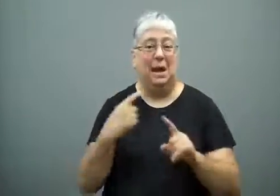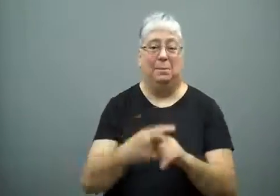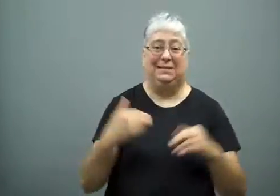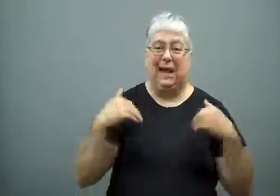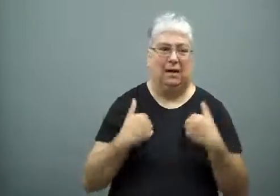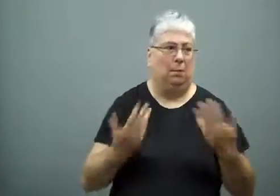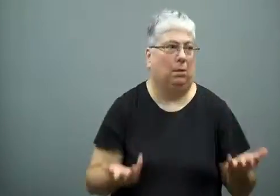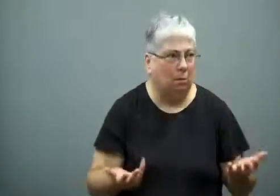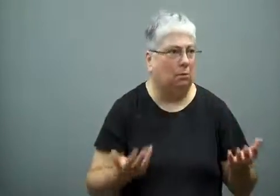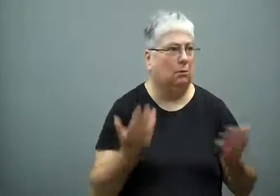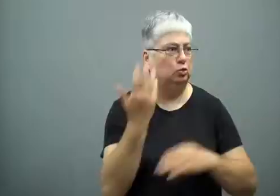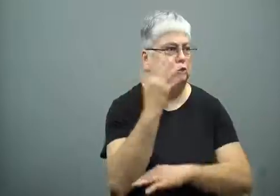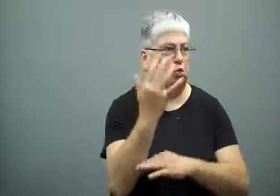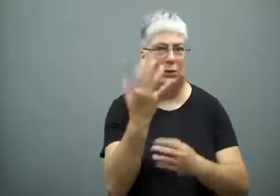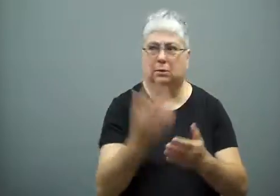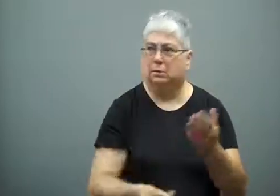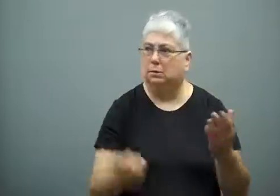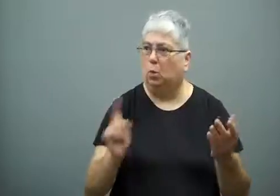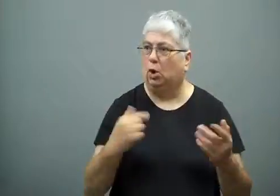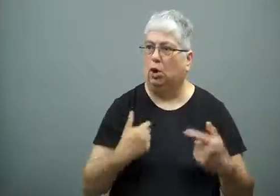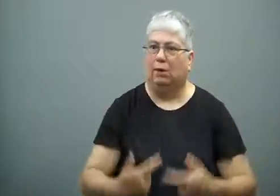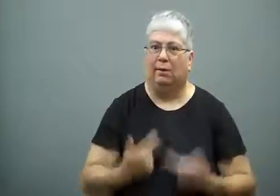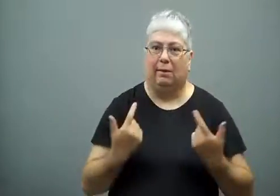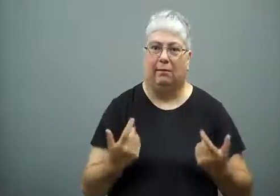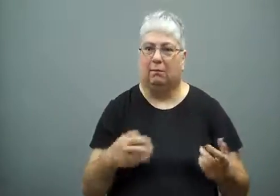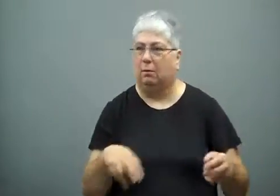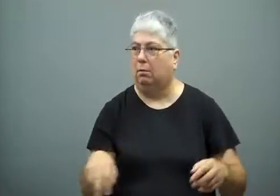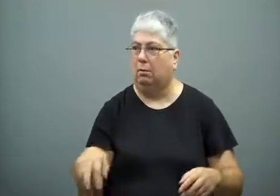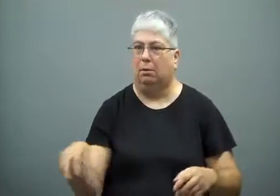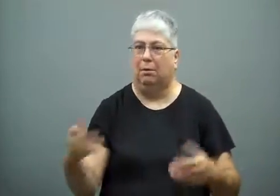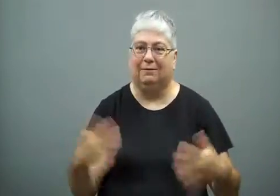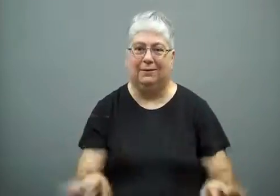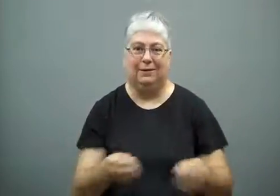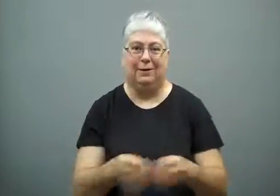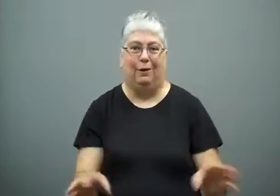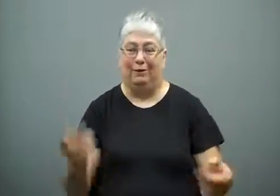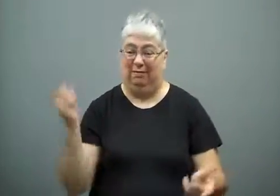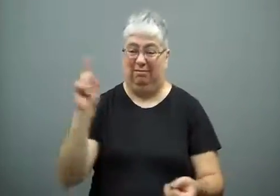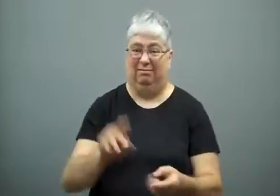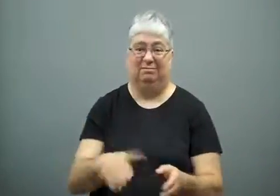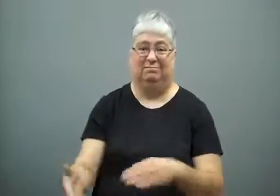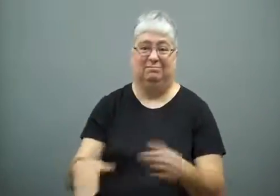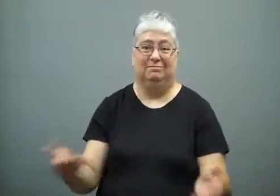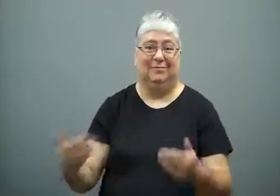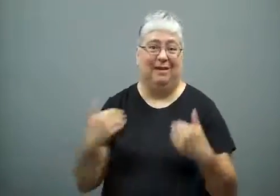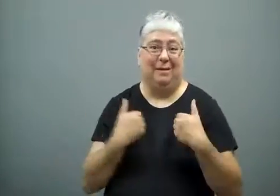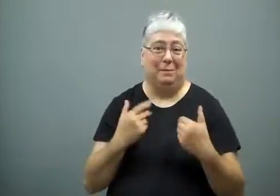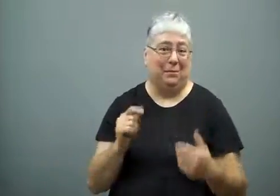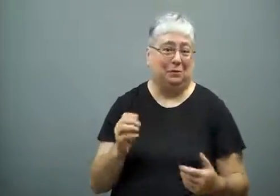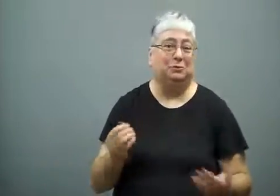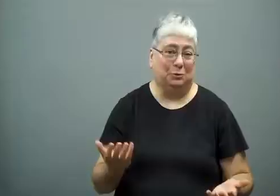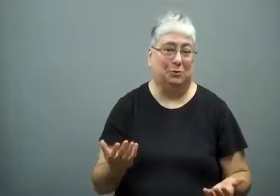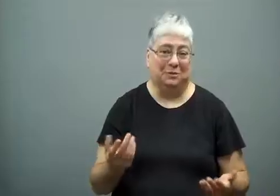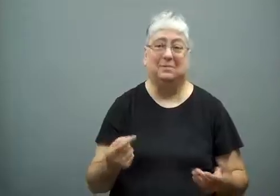When trees are cut down, animals lose their habitat.